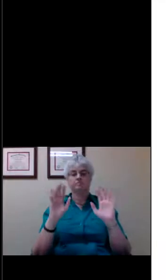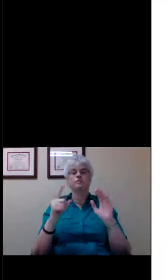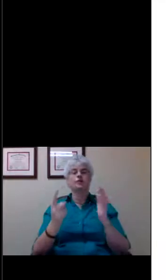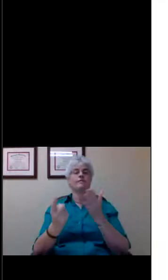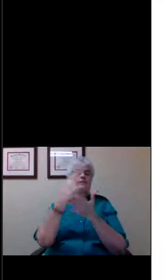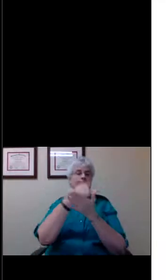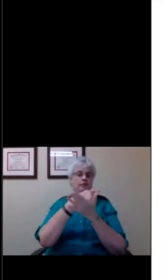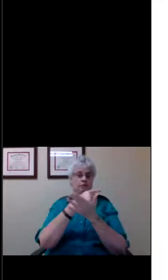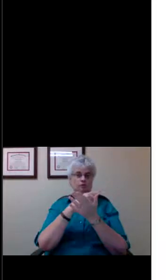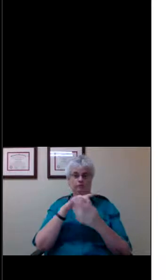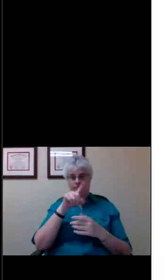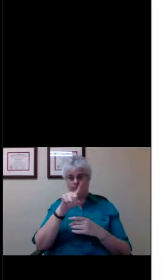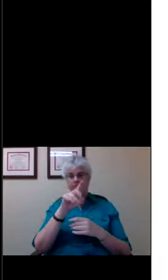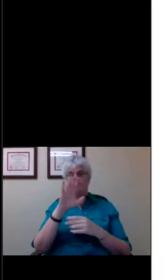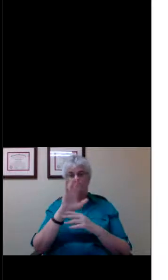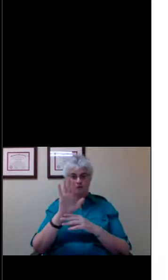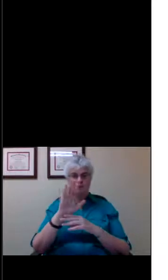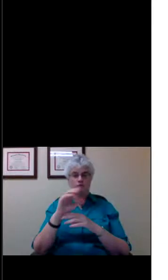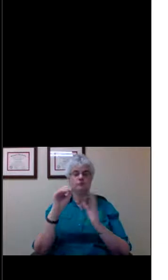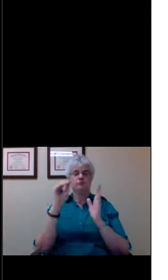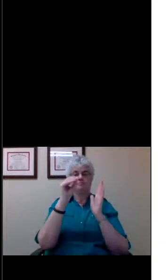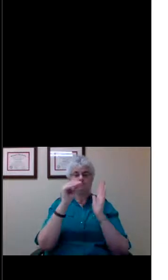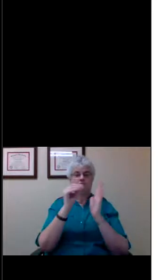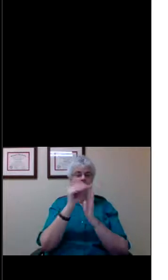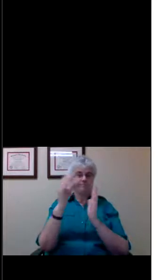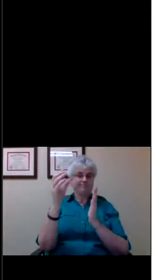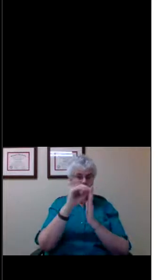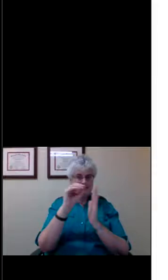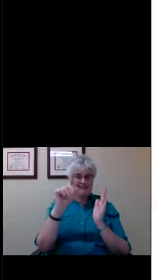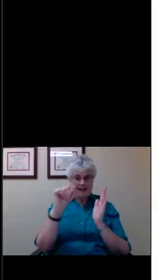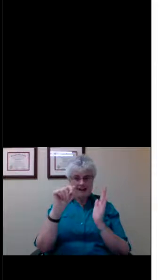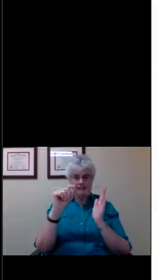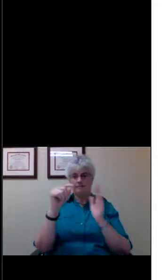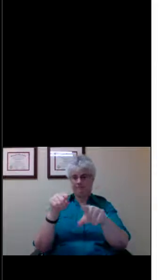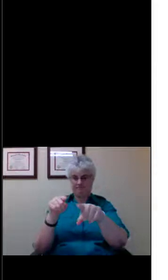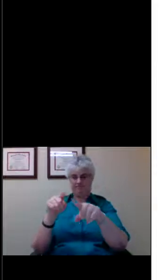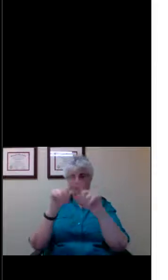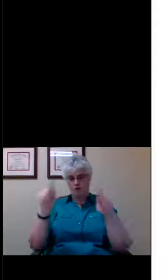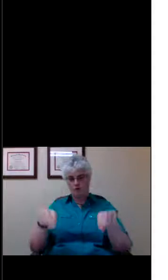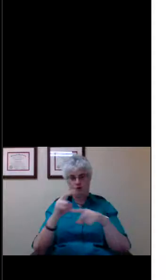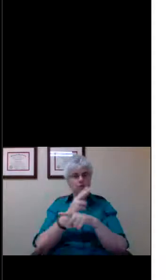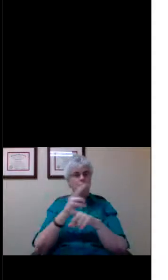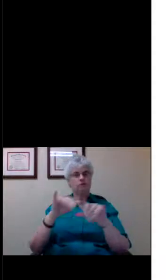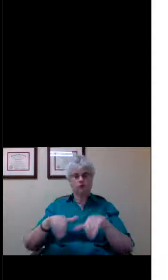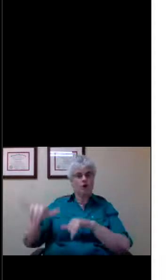videotape those interviews and we were able to review those- that data. We